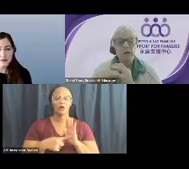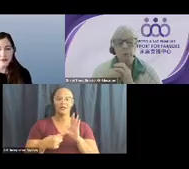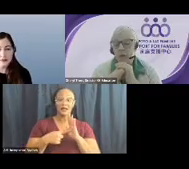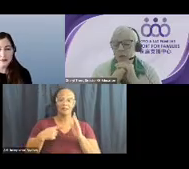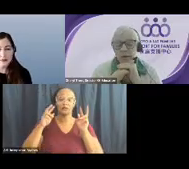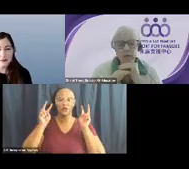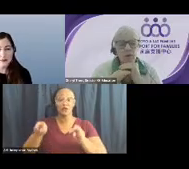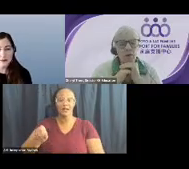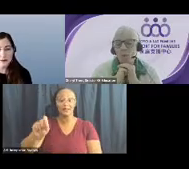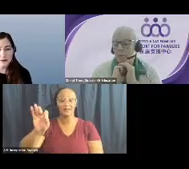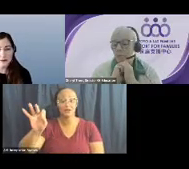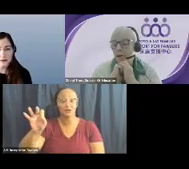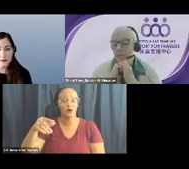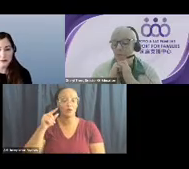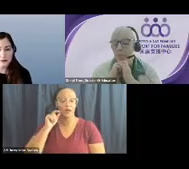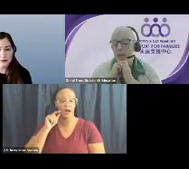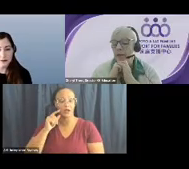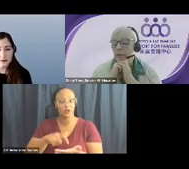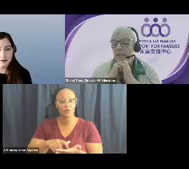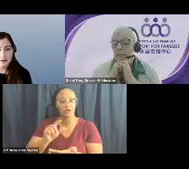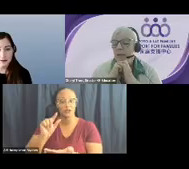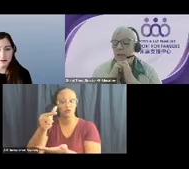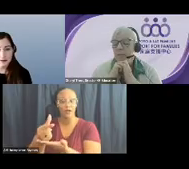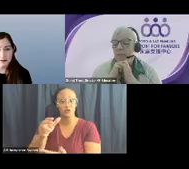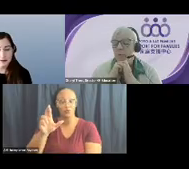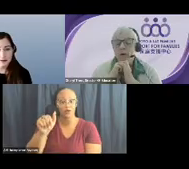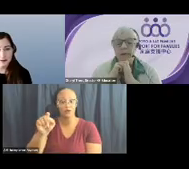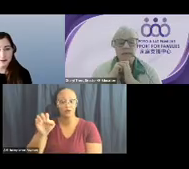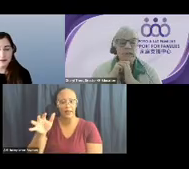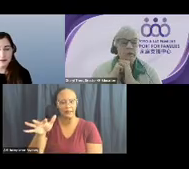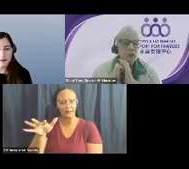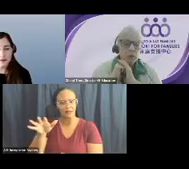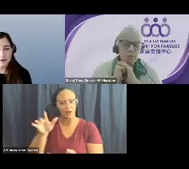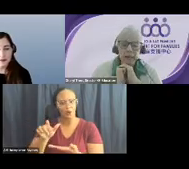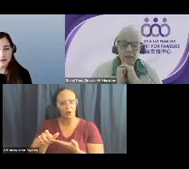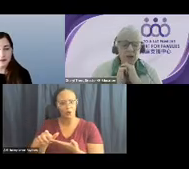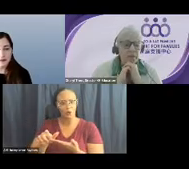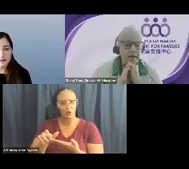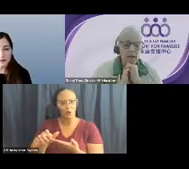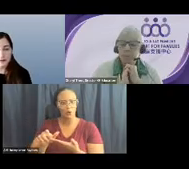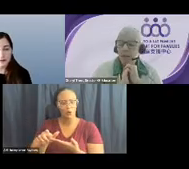that our graduation rates are not where we want them to be um or I see transition plans aren't